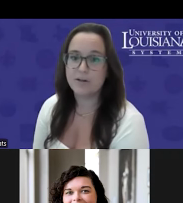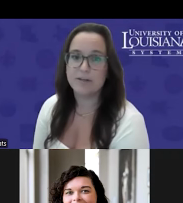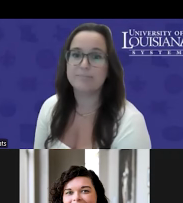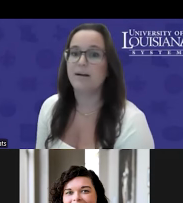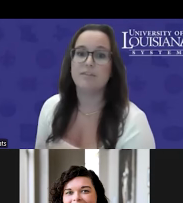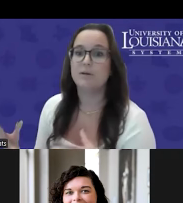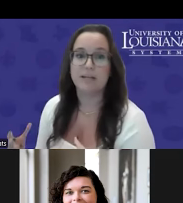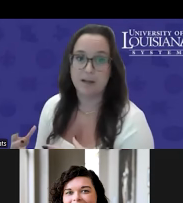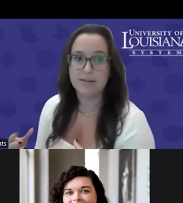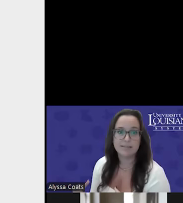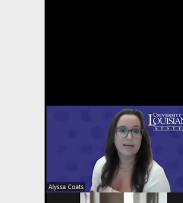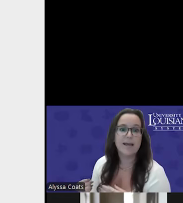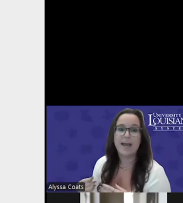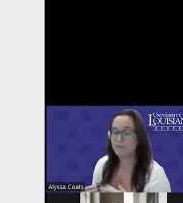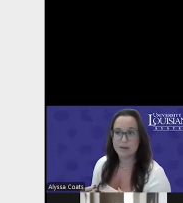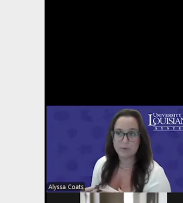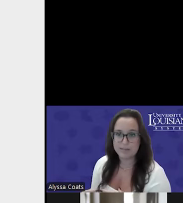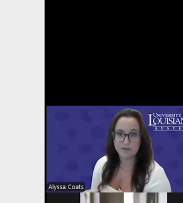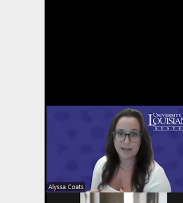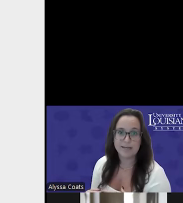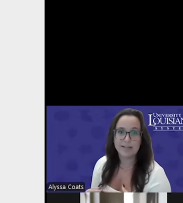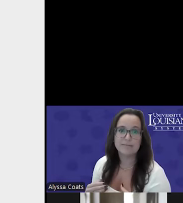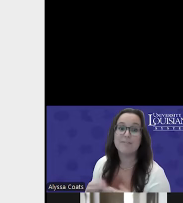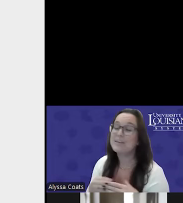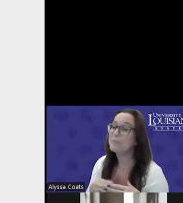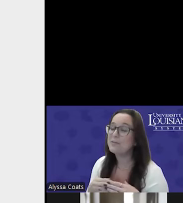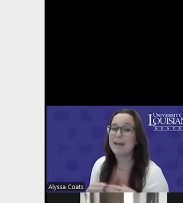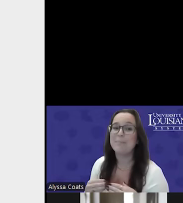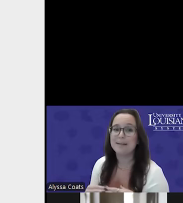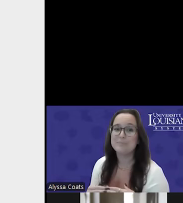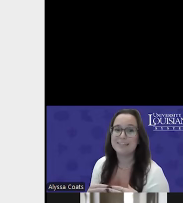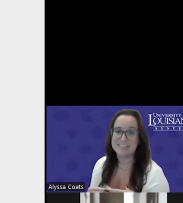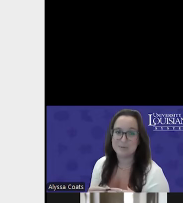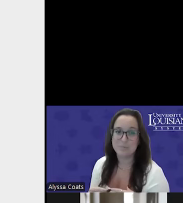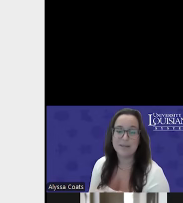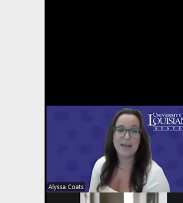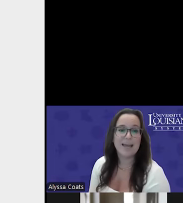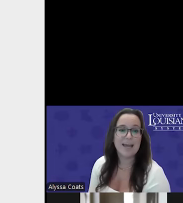are of the building blocks. Everything we must create. Everything we create must be accessible.